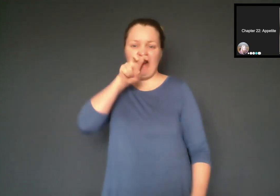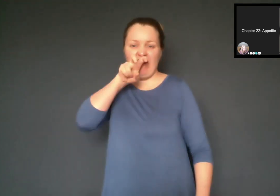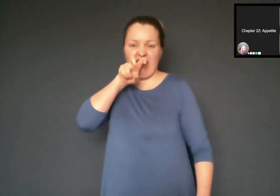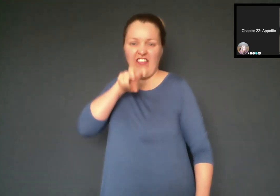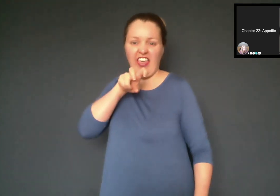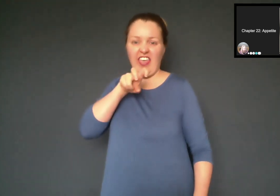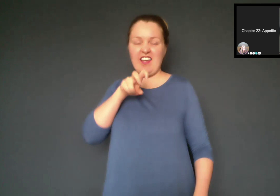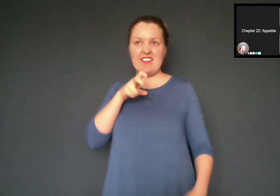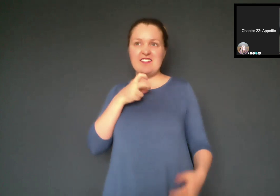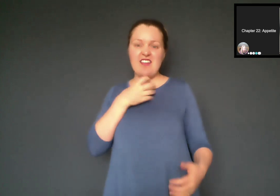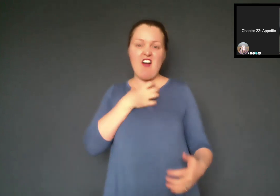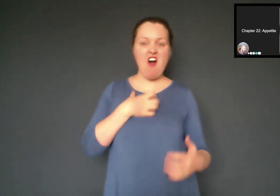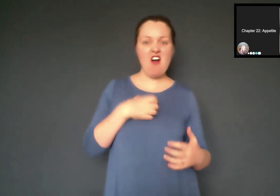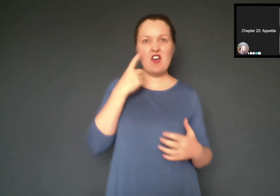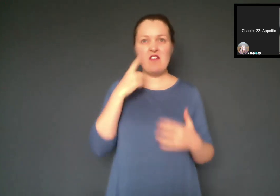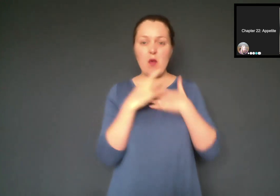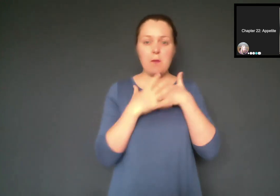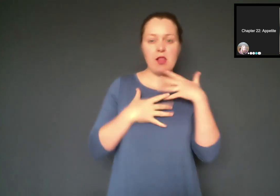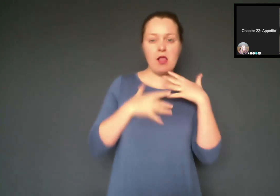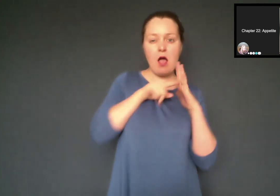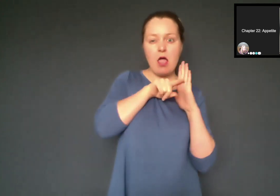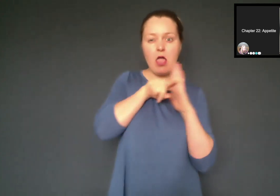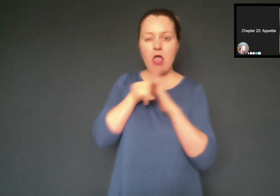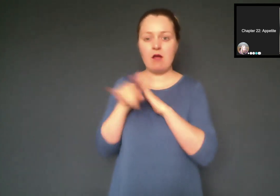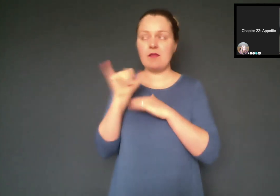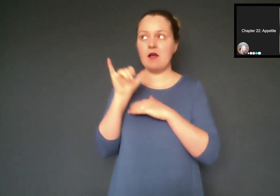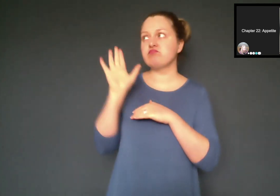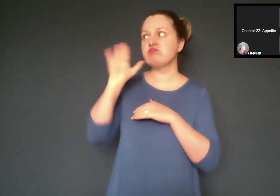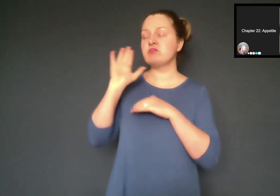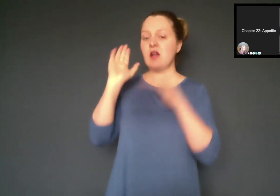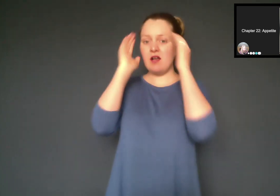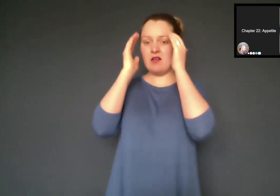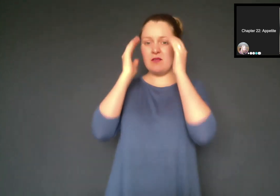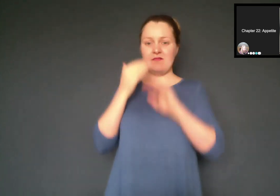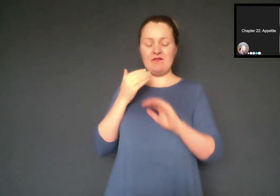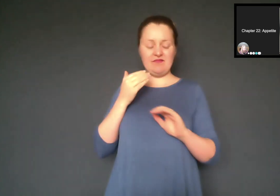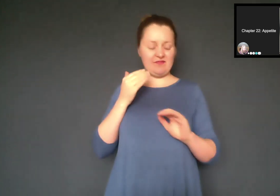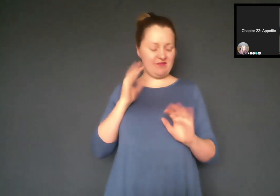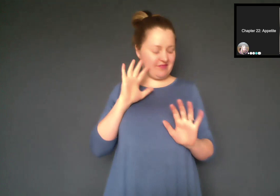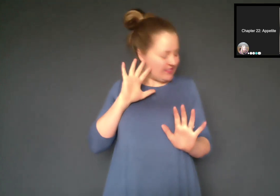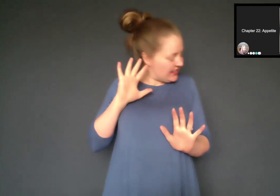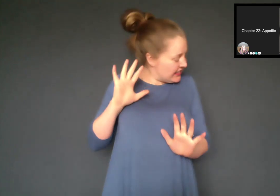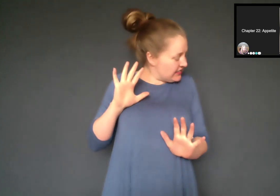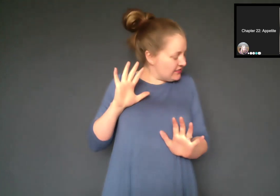like the hunger he'd had that distant halloween the hunger he turned from in disgust he wouldn't